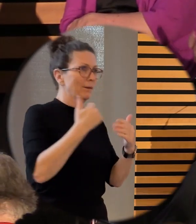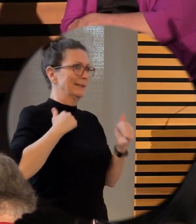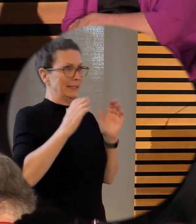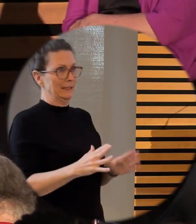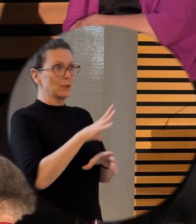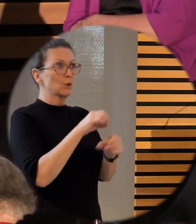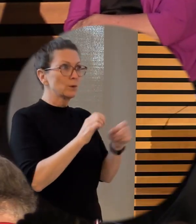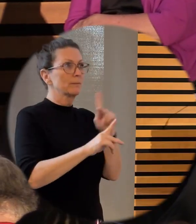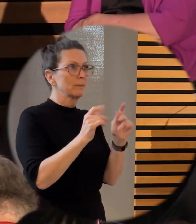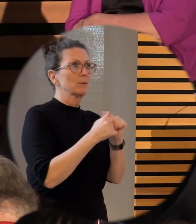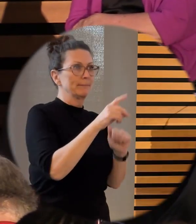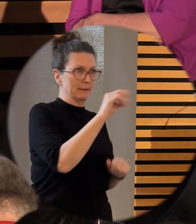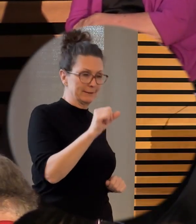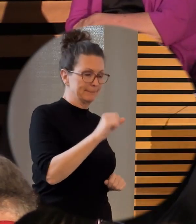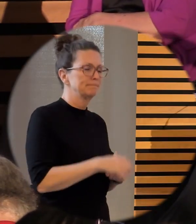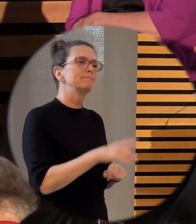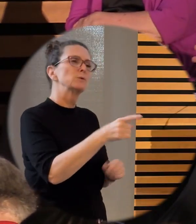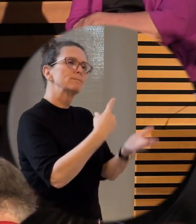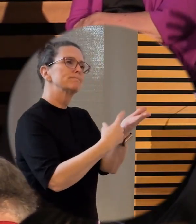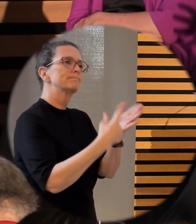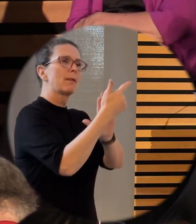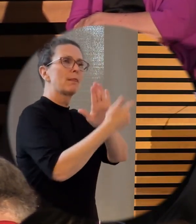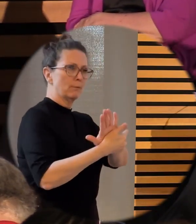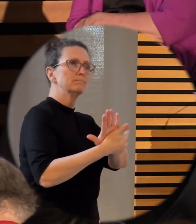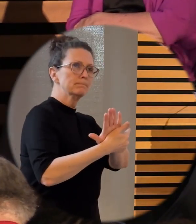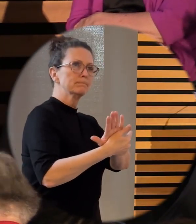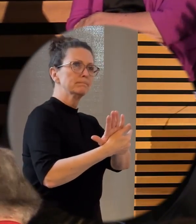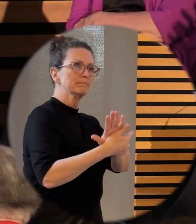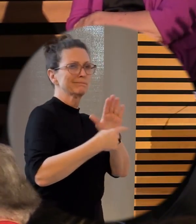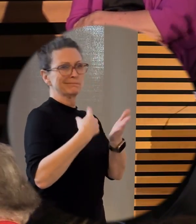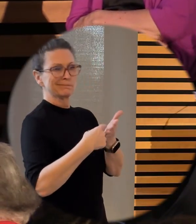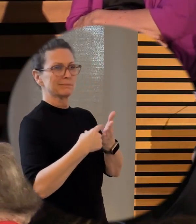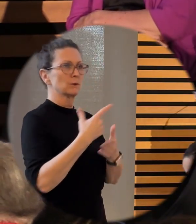including people with disabilities. And you talked about how the legislation that, you know, you're